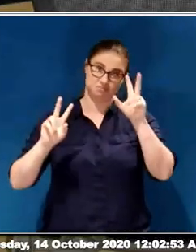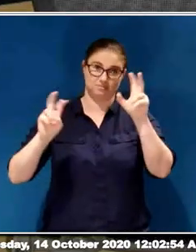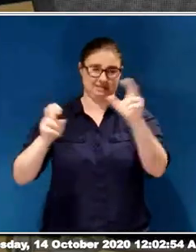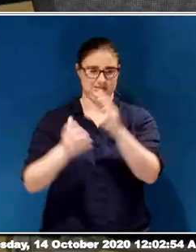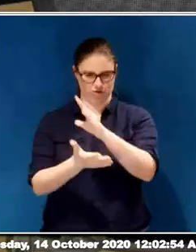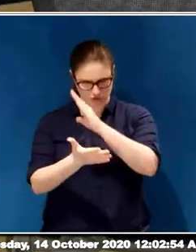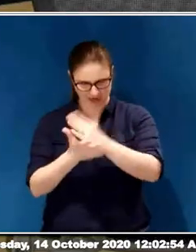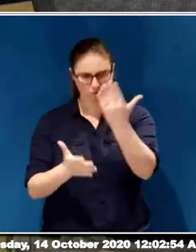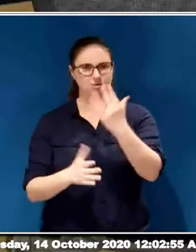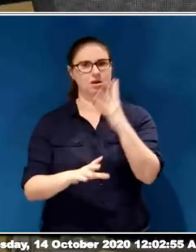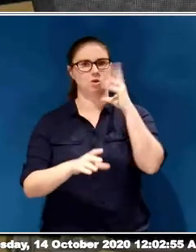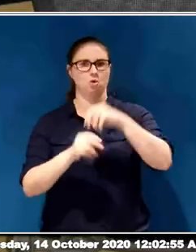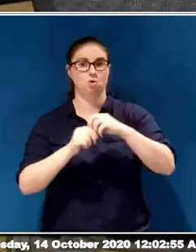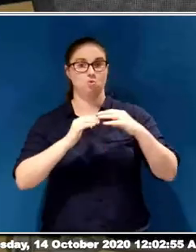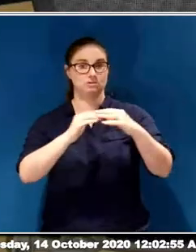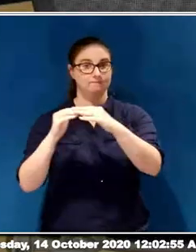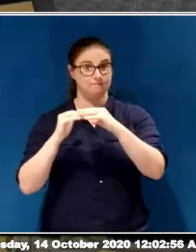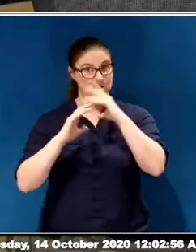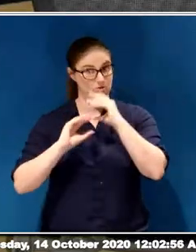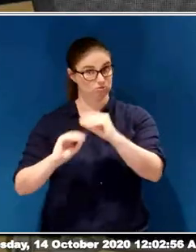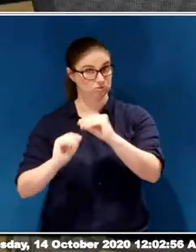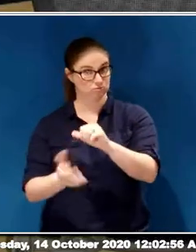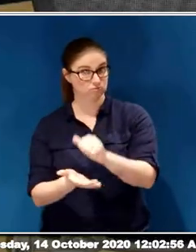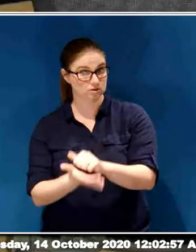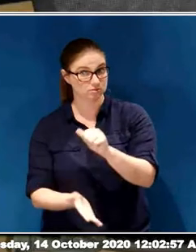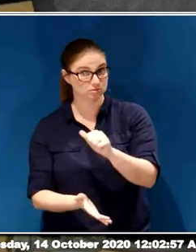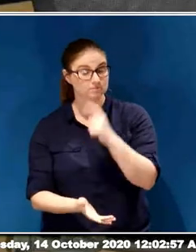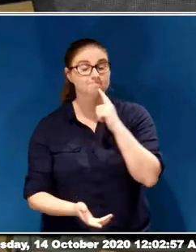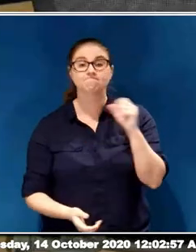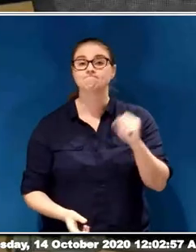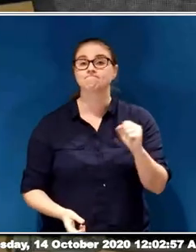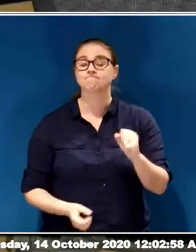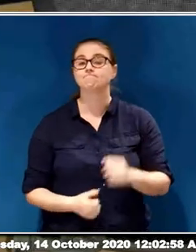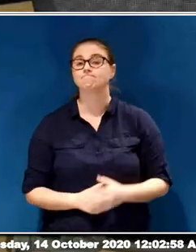DR de BRUIN: That's correct. It's vital that students are authentically engaged together.